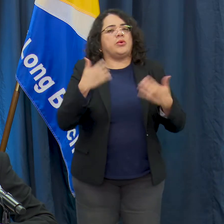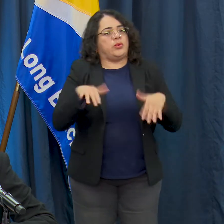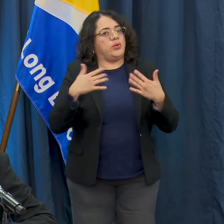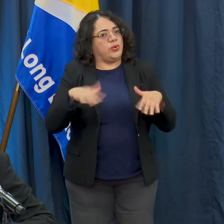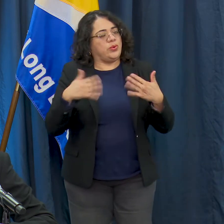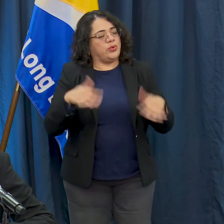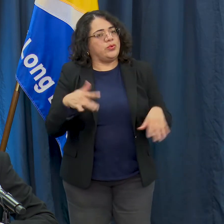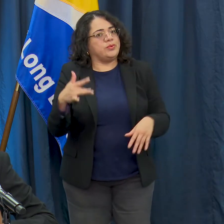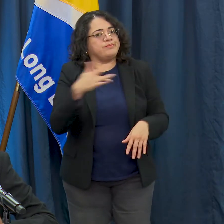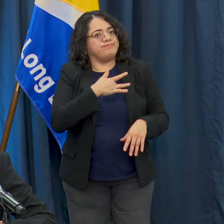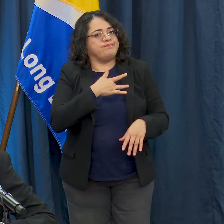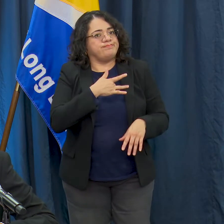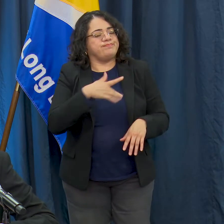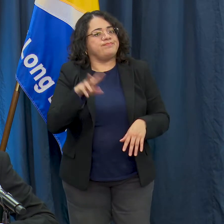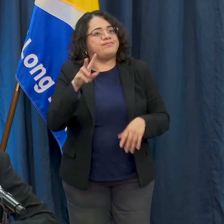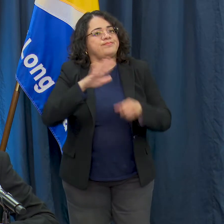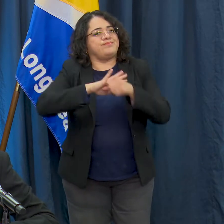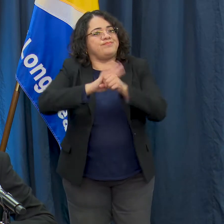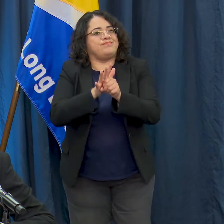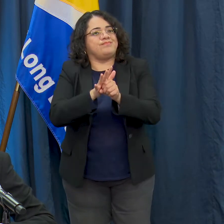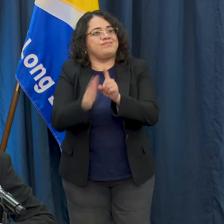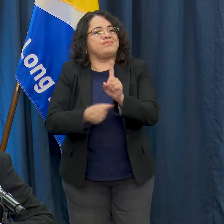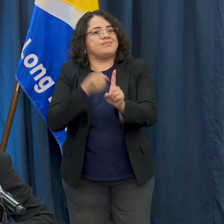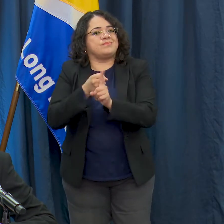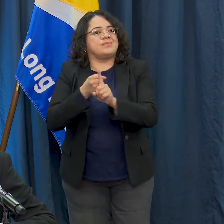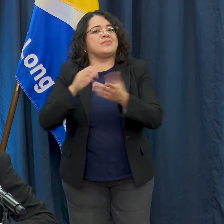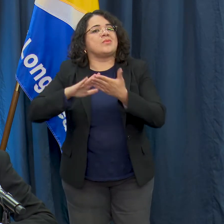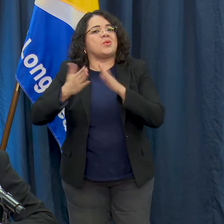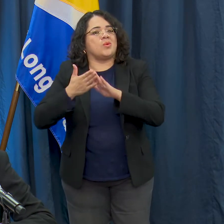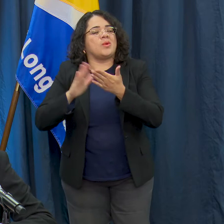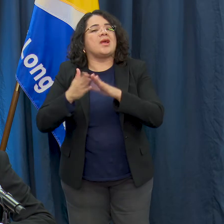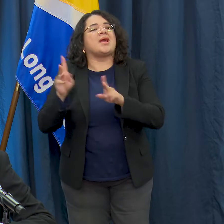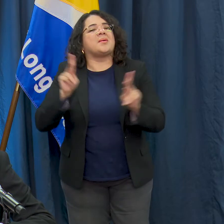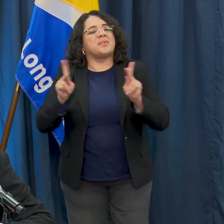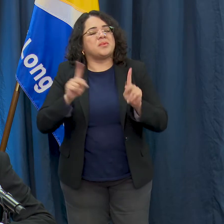virus is having on the community and people are desperate for food and for